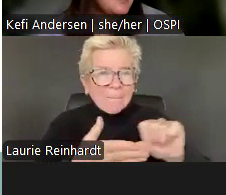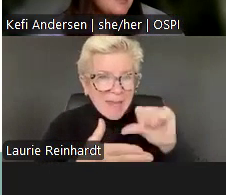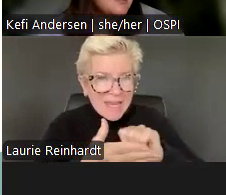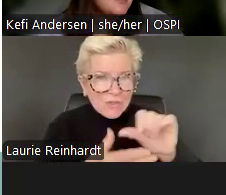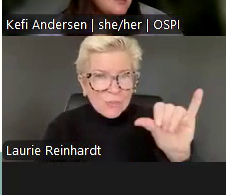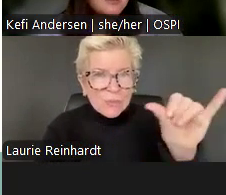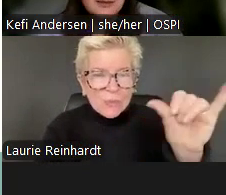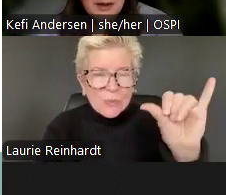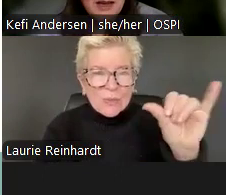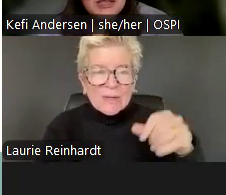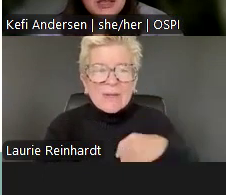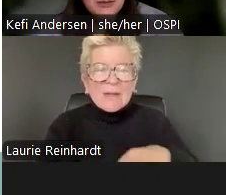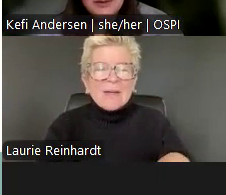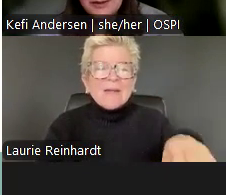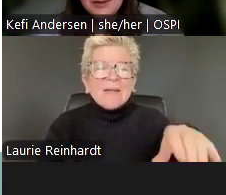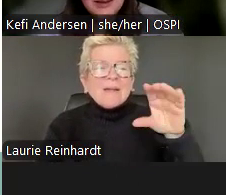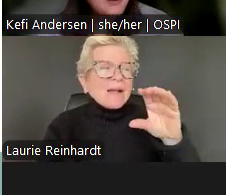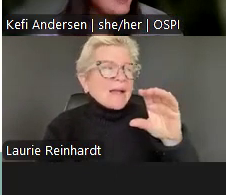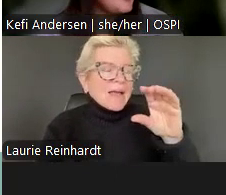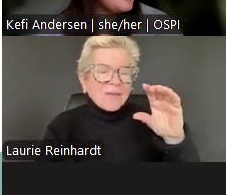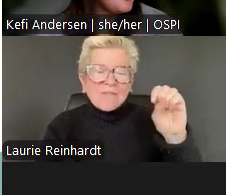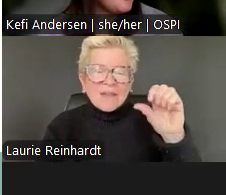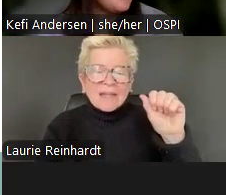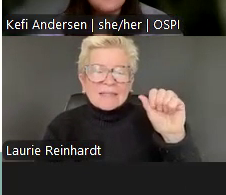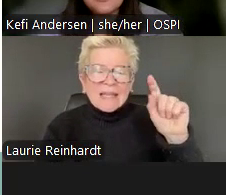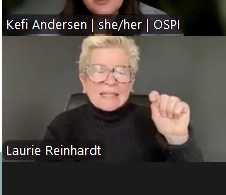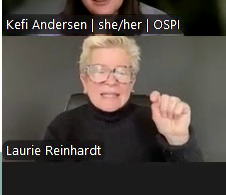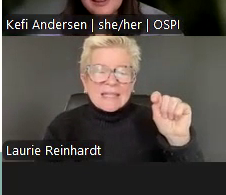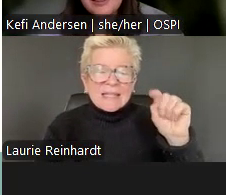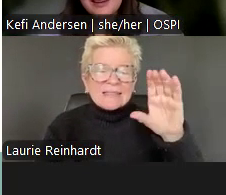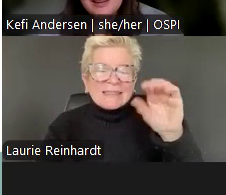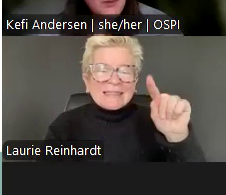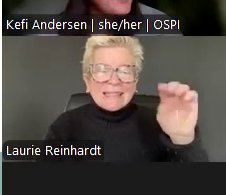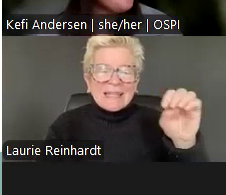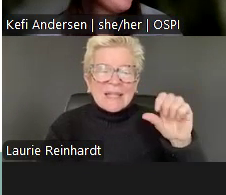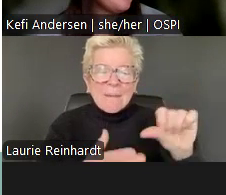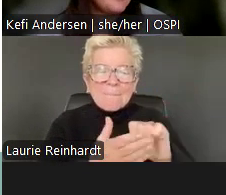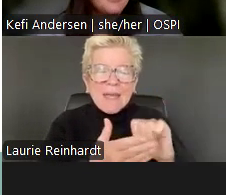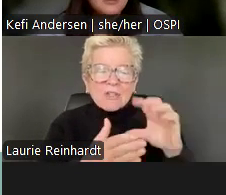it has a CTE page, and we've included the Core Plus Construction site as well;